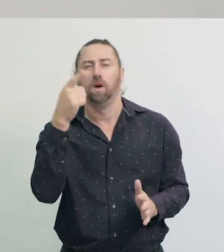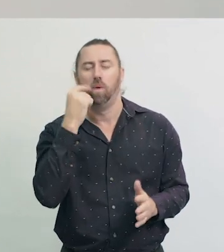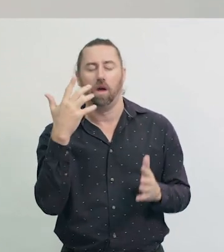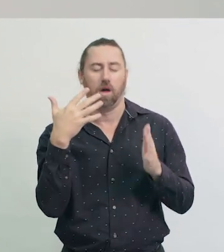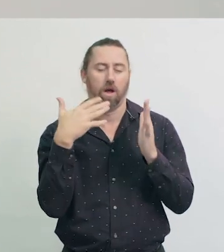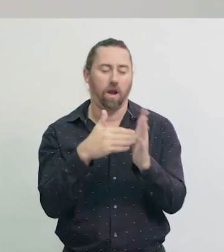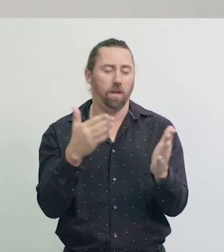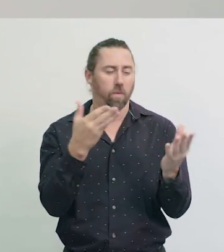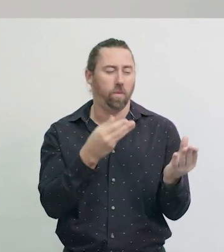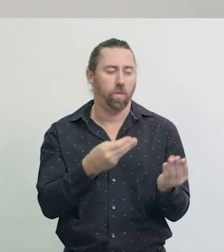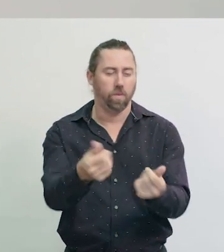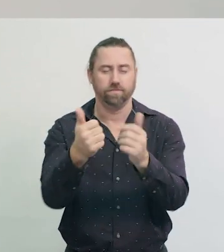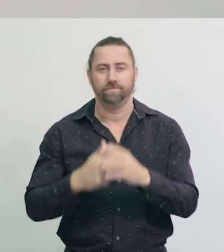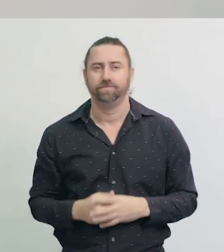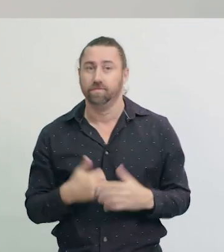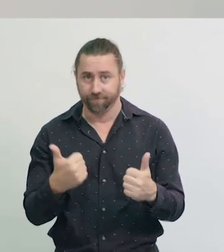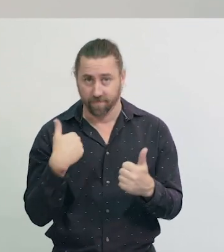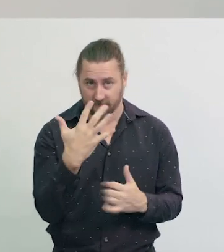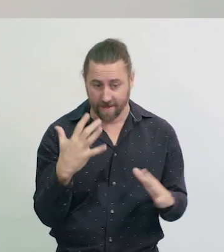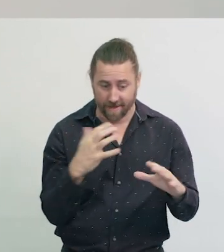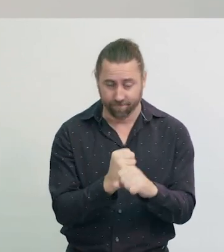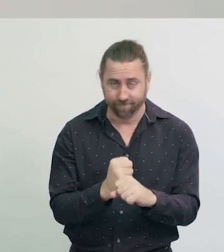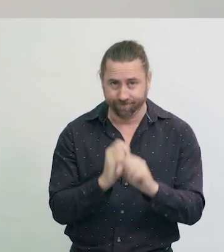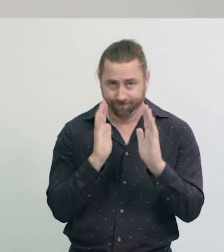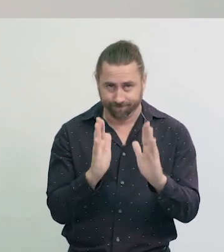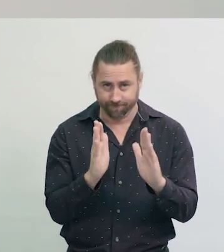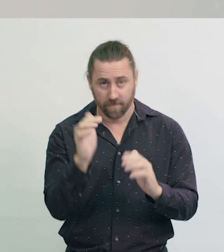Let's recap what we've learned so far. We know that: